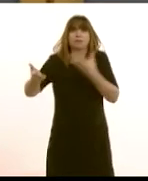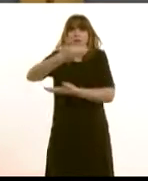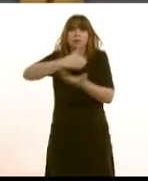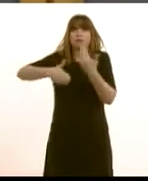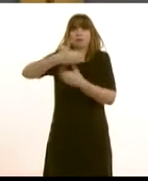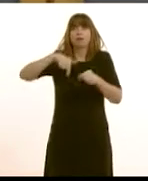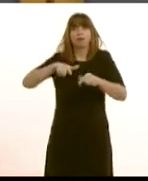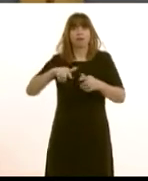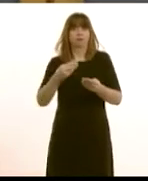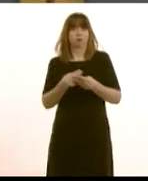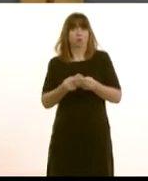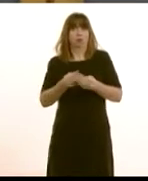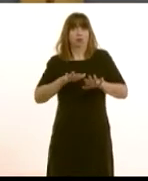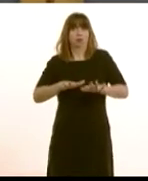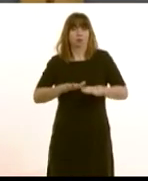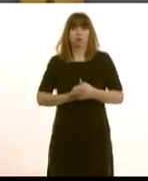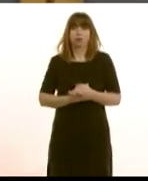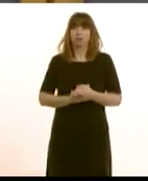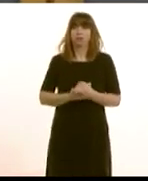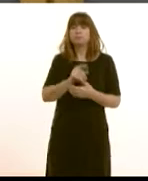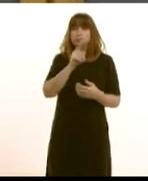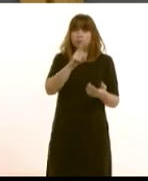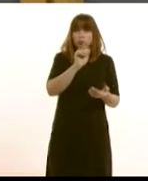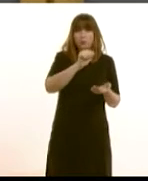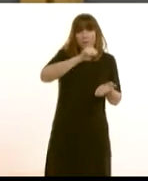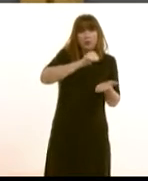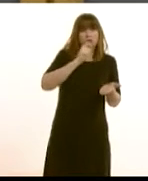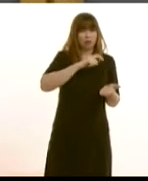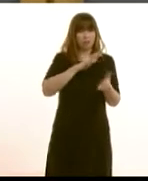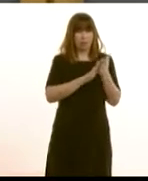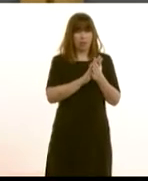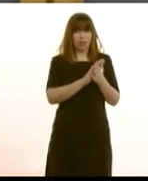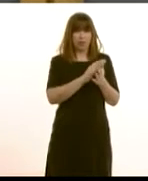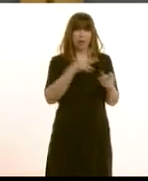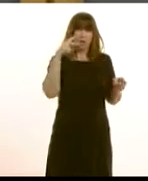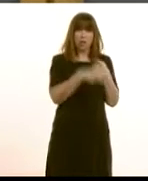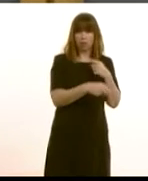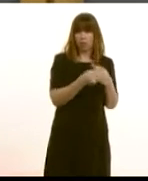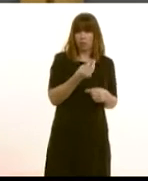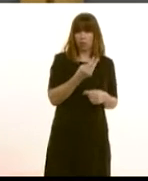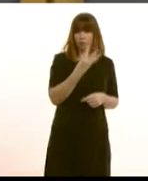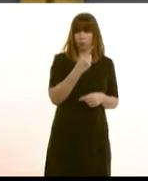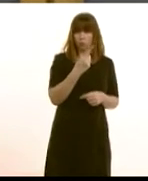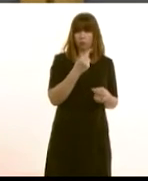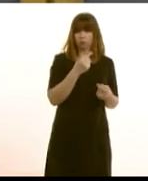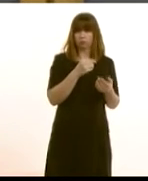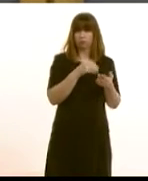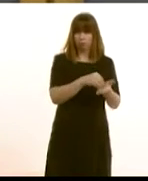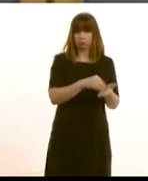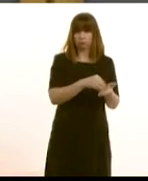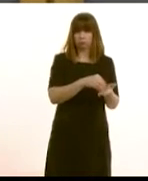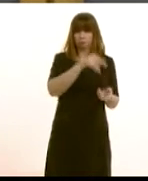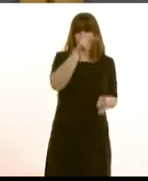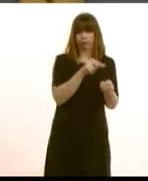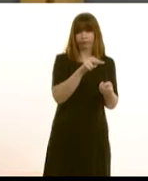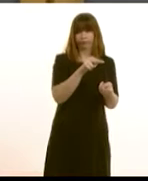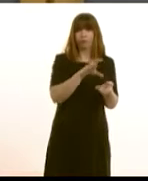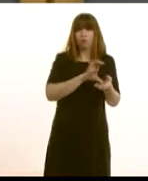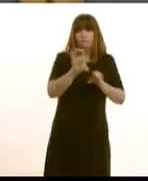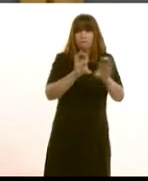you are proposing what is, in effect, a £41 million cut to Welsh university funding. Last